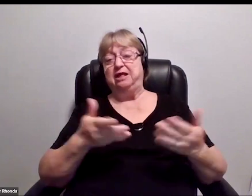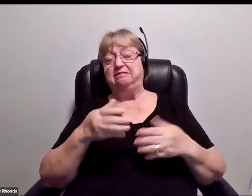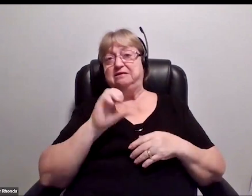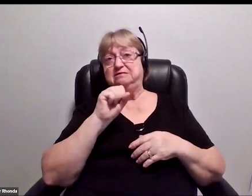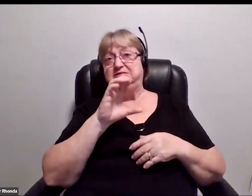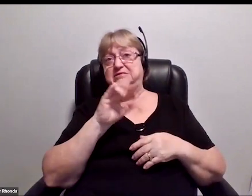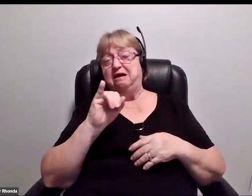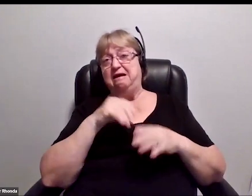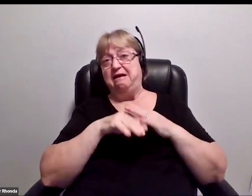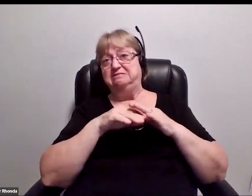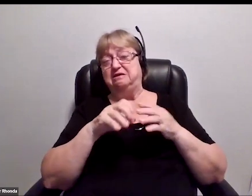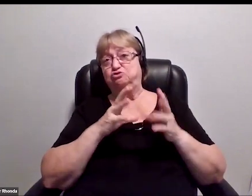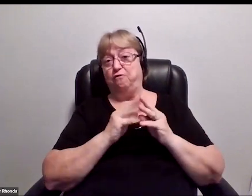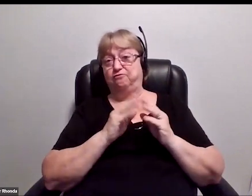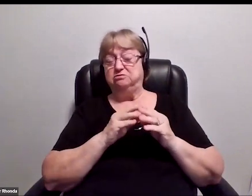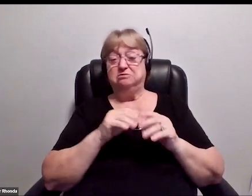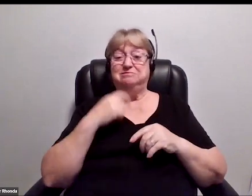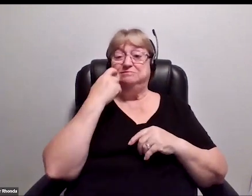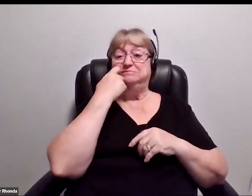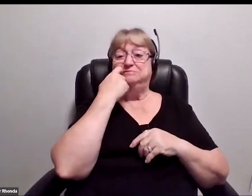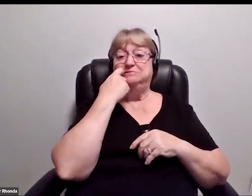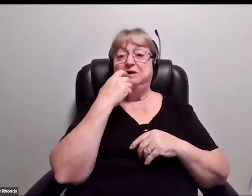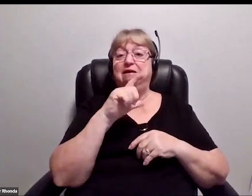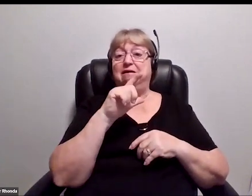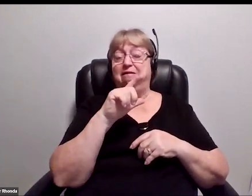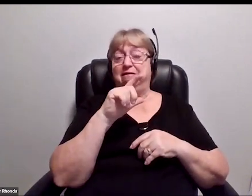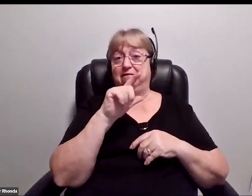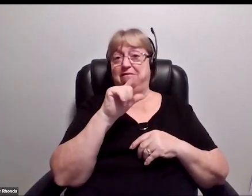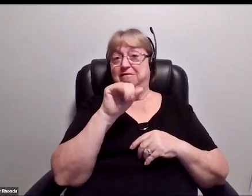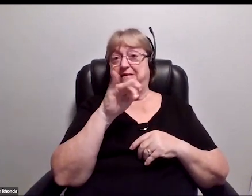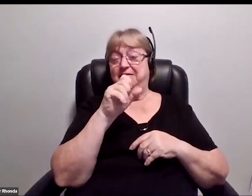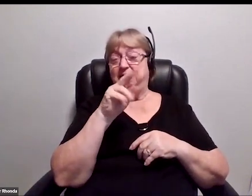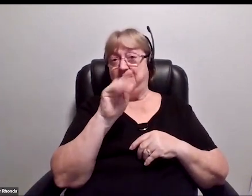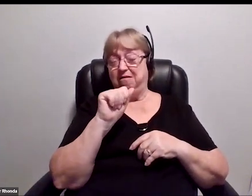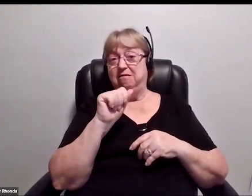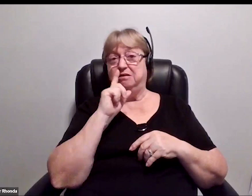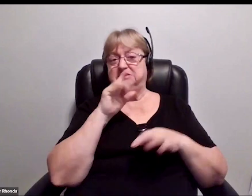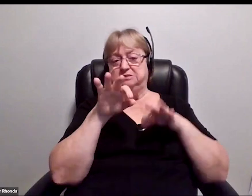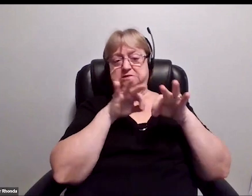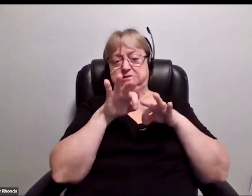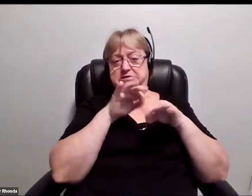So far, Lenka has outlined the rationale behind the creation of a touch of space weather.